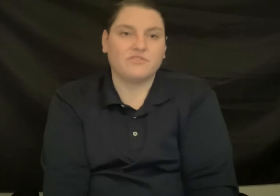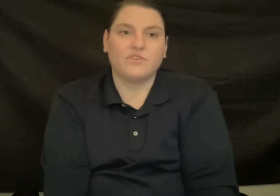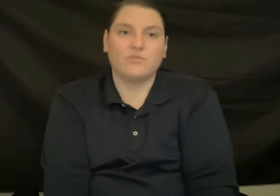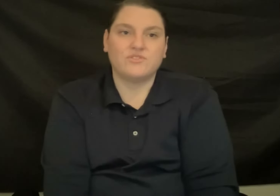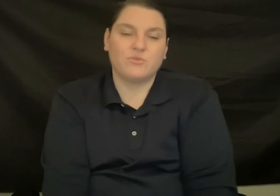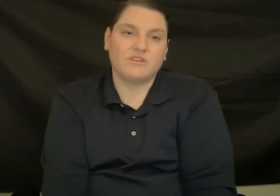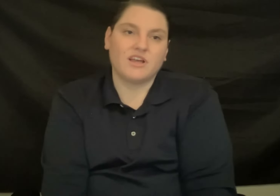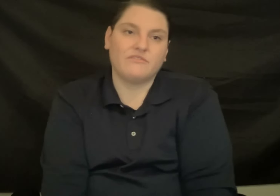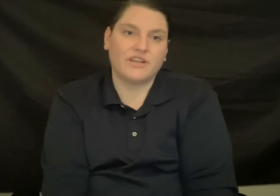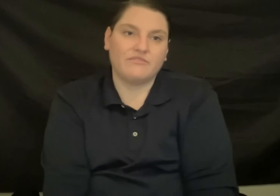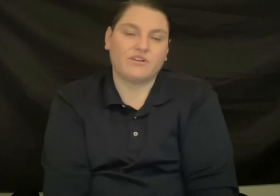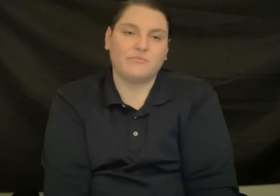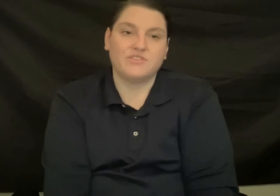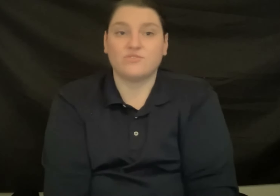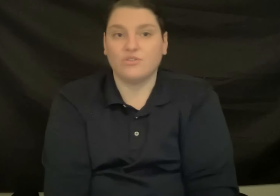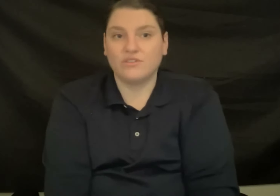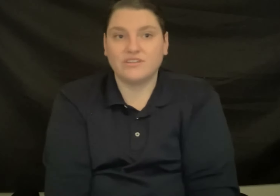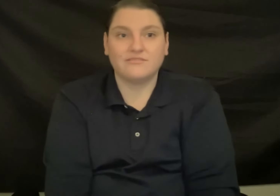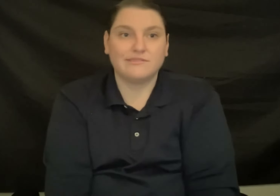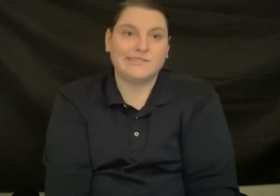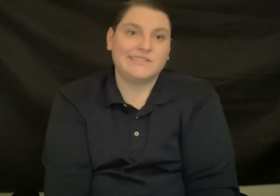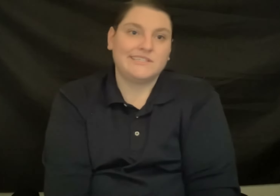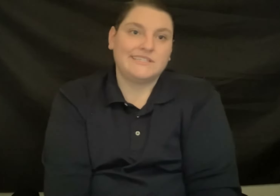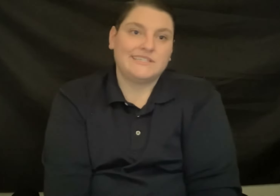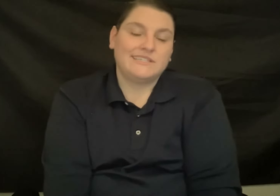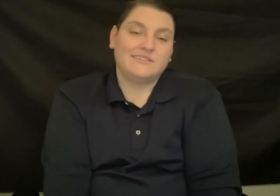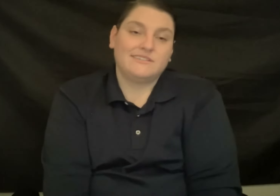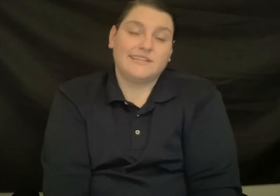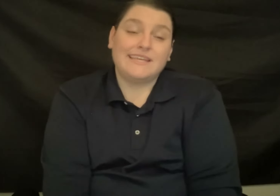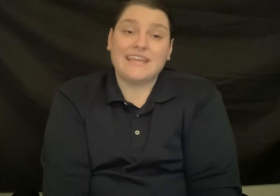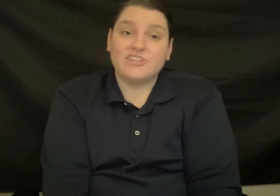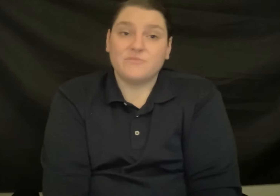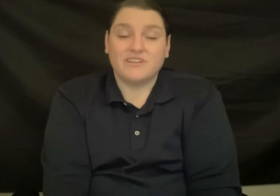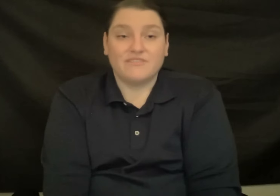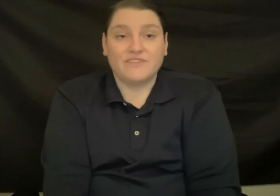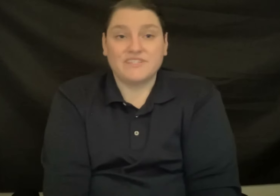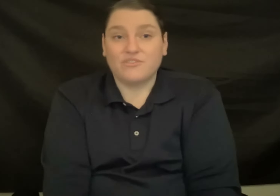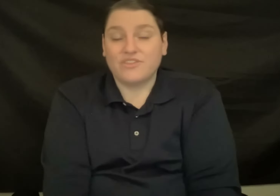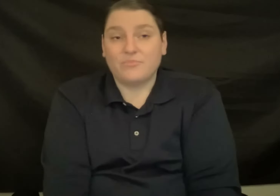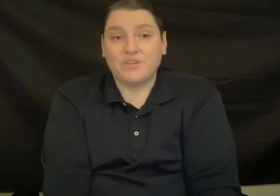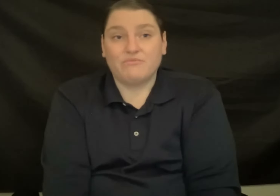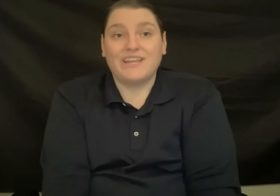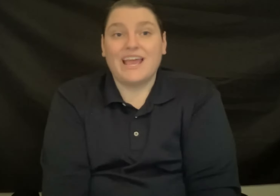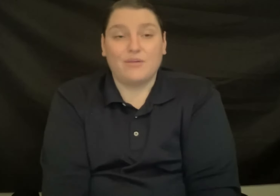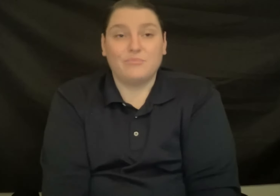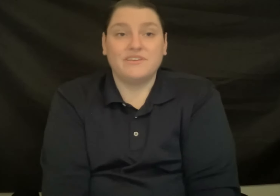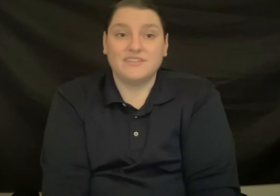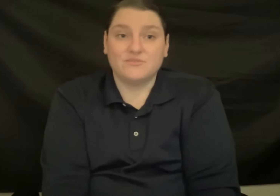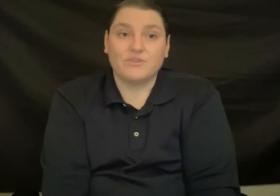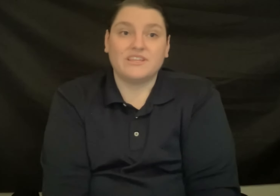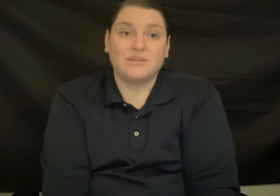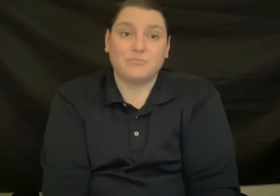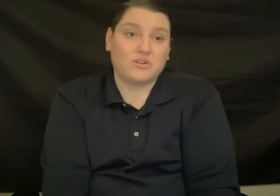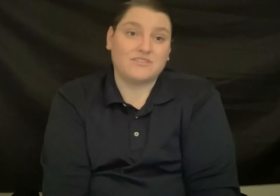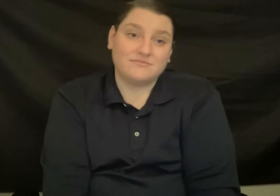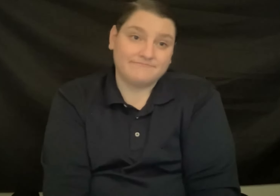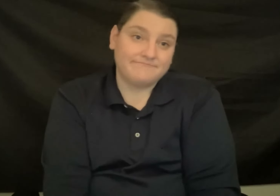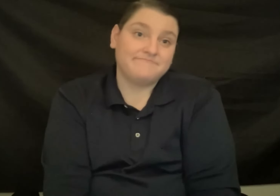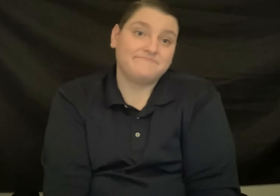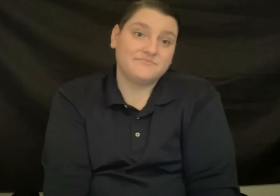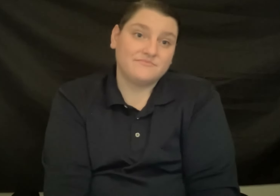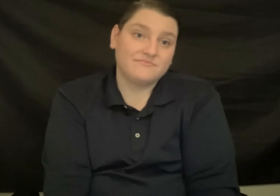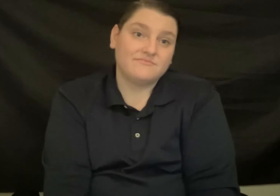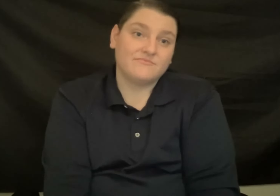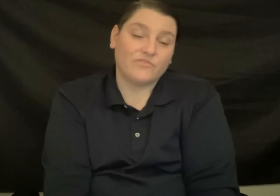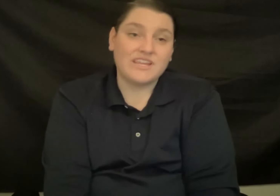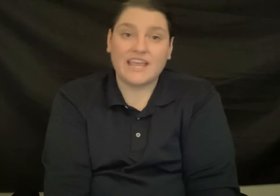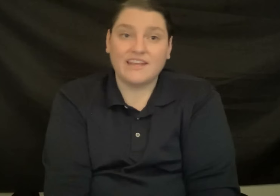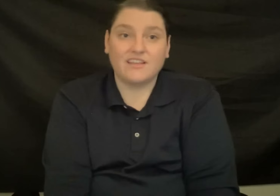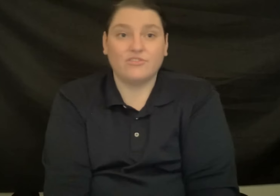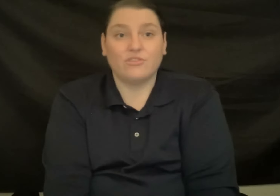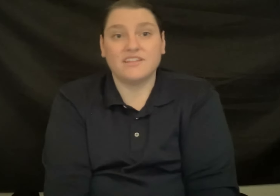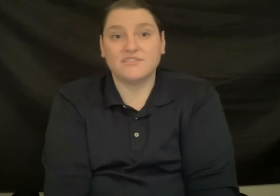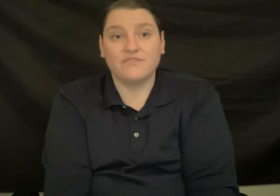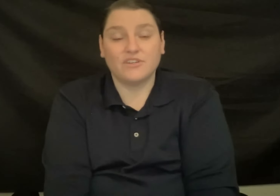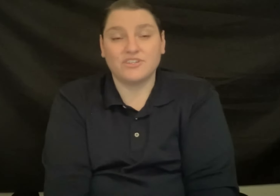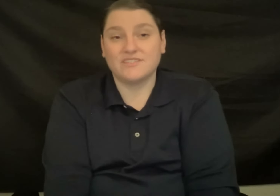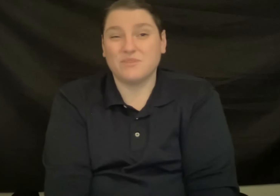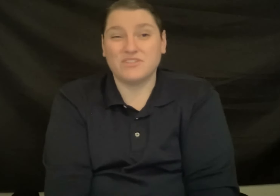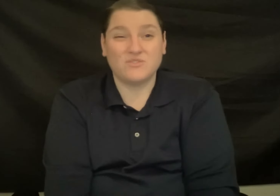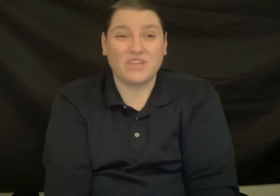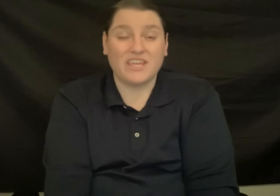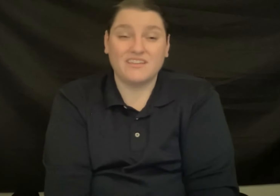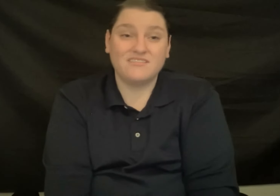We have a little over 5 minutes left, so if you have any last-minute questions, feel free to type them in. In the meantime, our next question asks: After having a stroke will I be able to enjoy the quality of life I had prior? And what can I do to improve the odds of this?